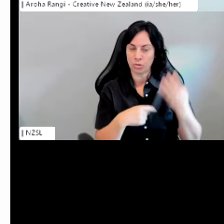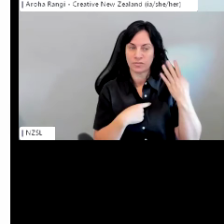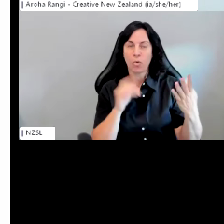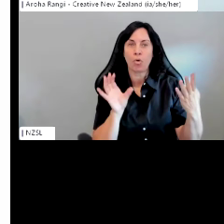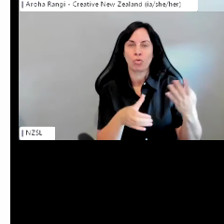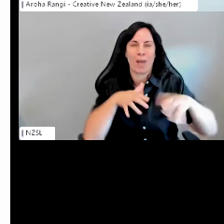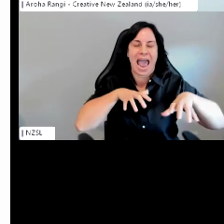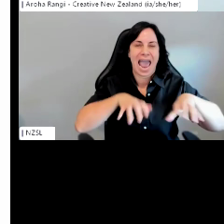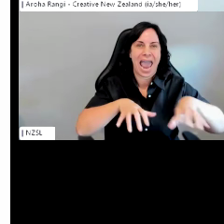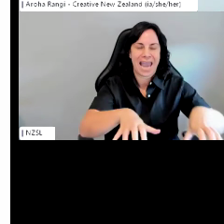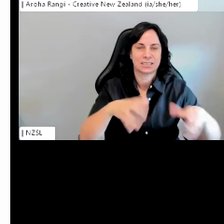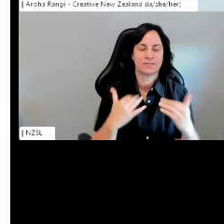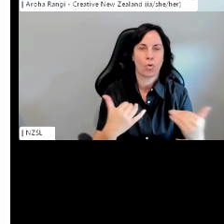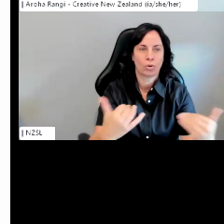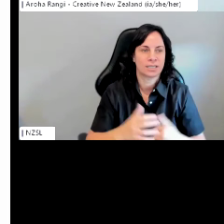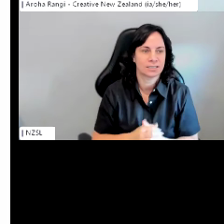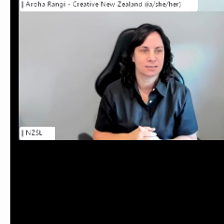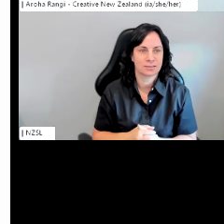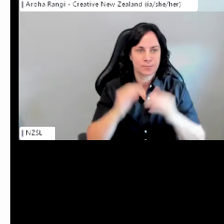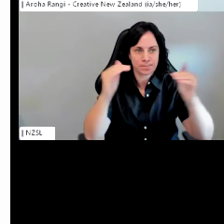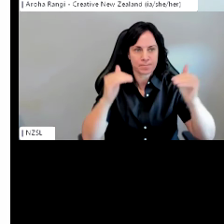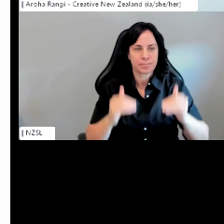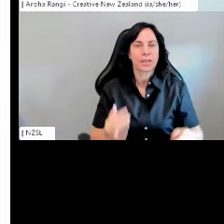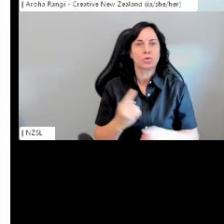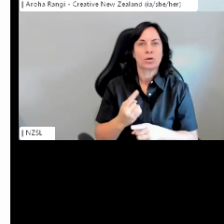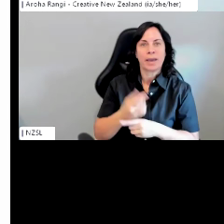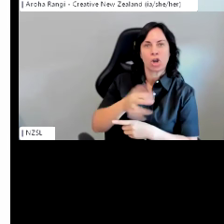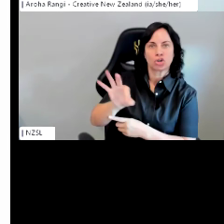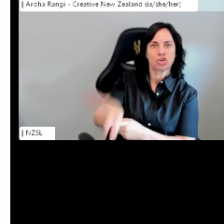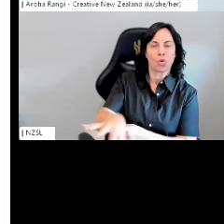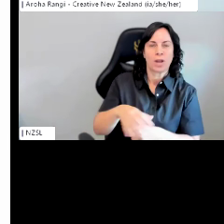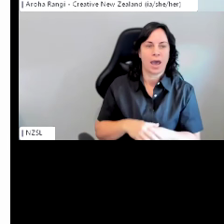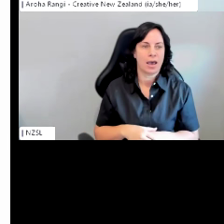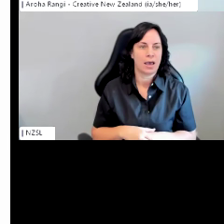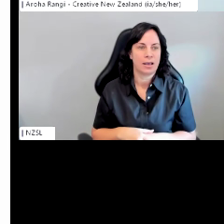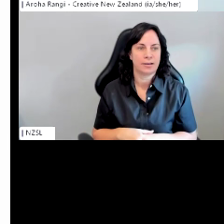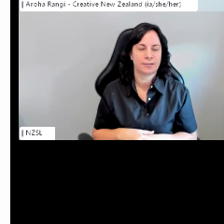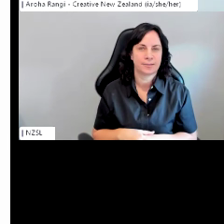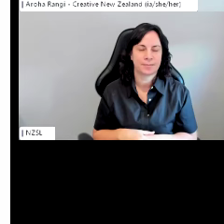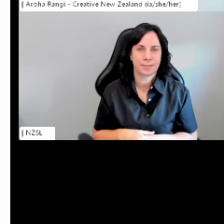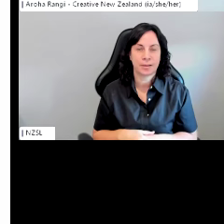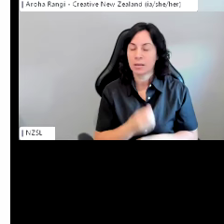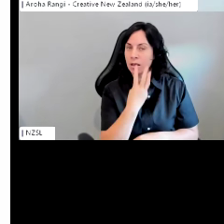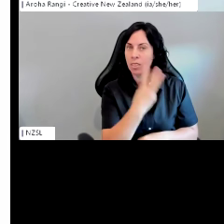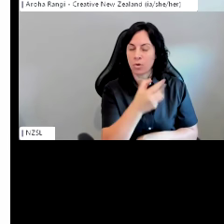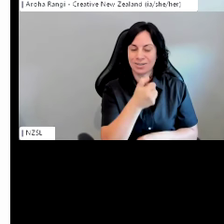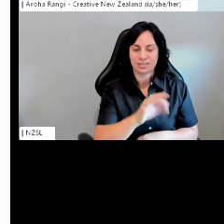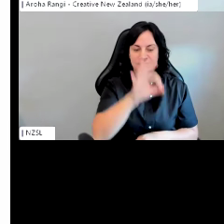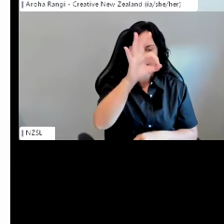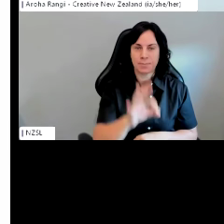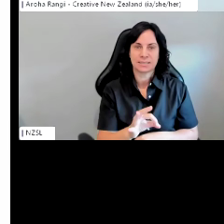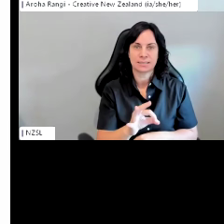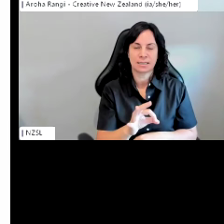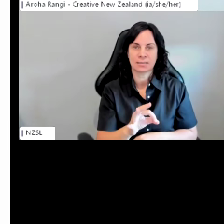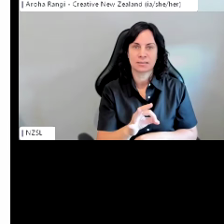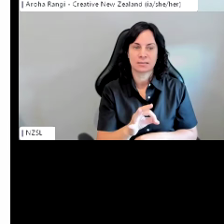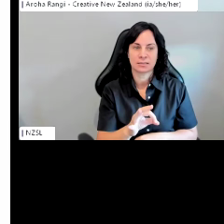Um and if you're looking at donors, um 36% um of of uh uh current expression donors, which is